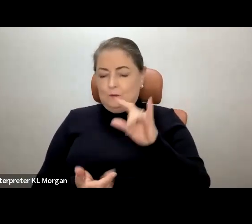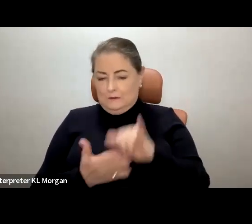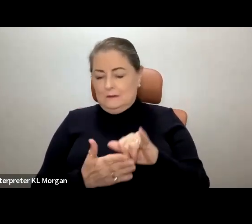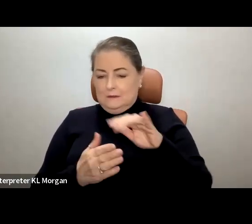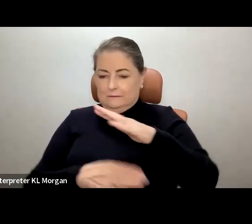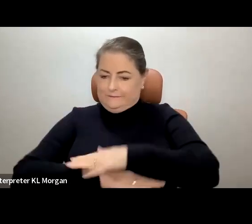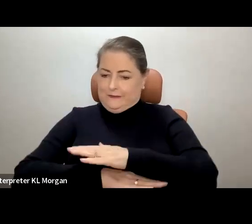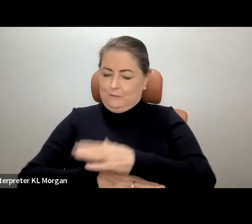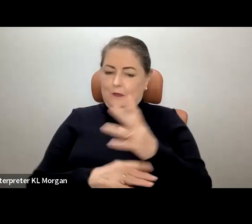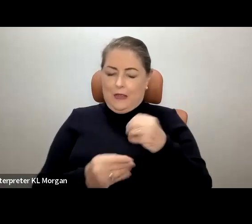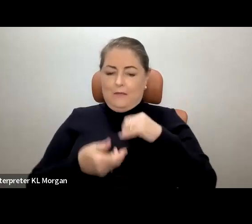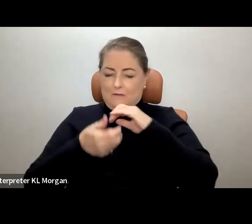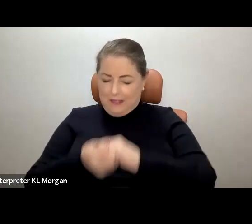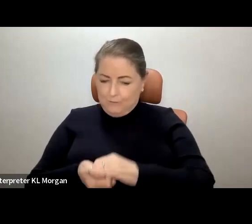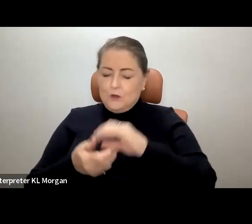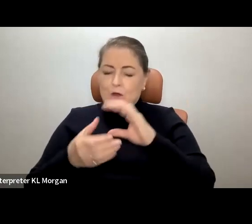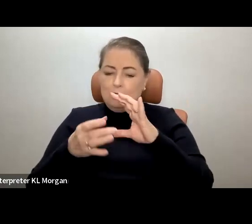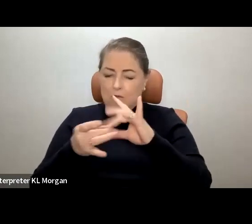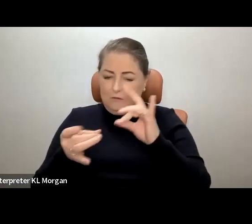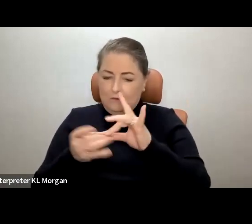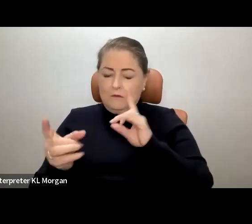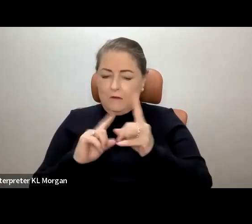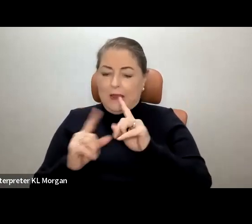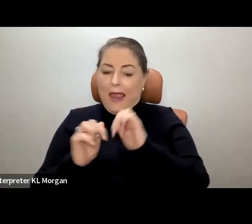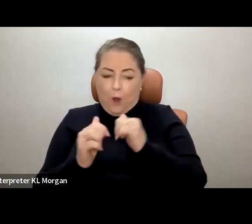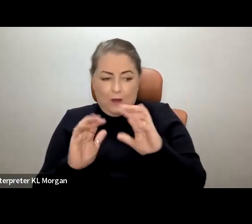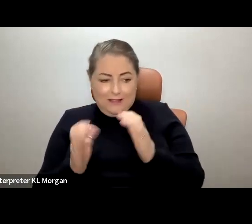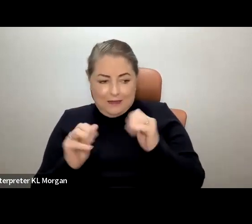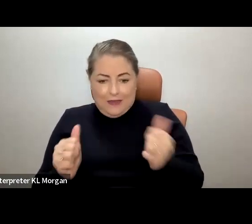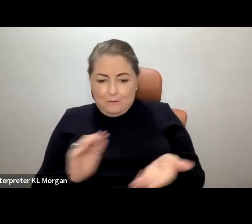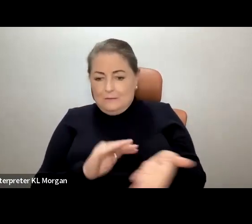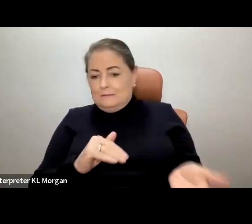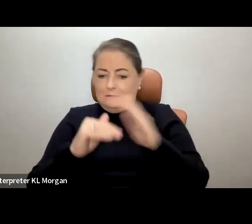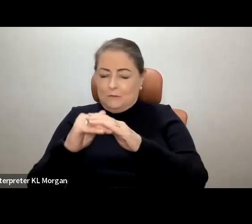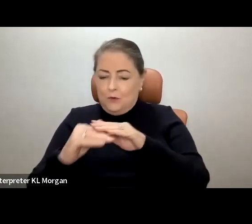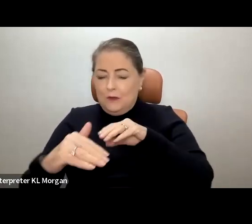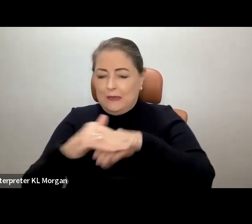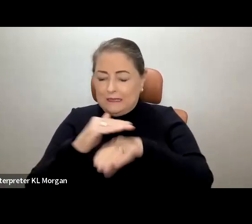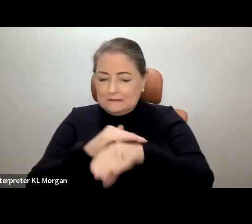having a collaborative conversation about how to make the class more accessible. You know how to make it work better